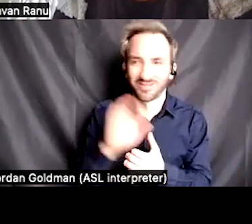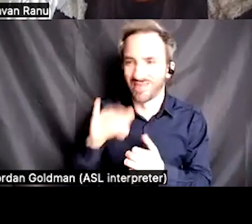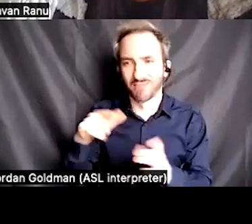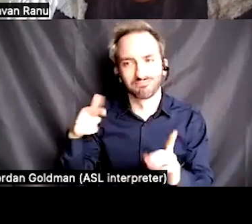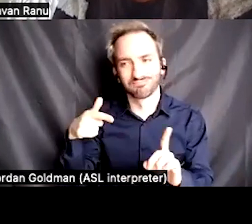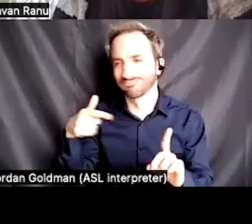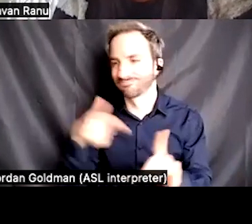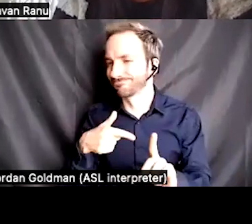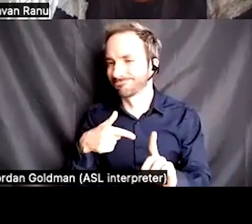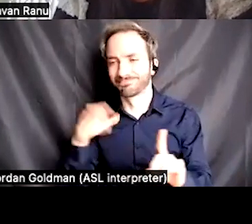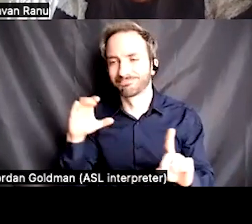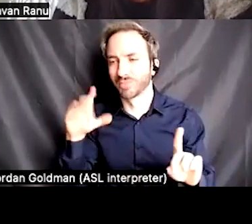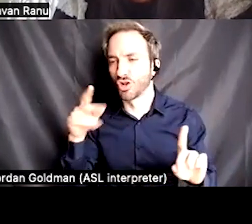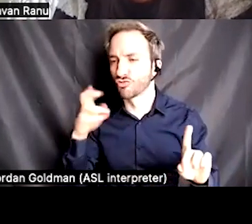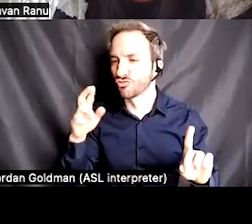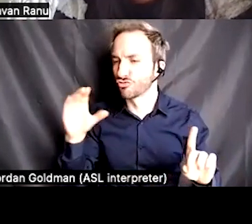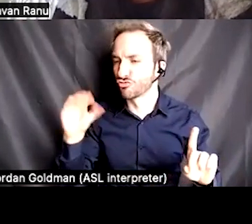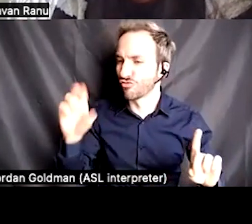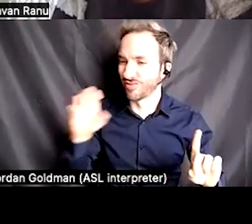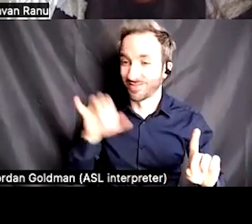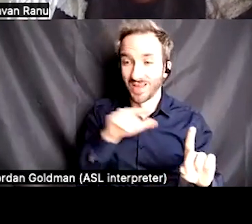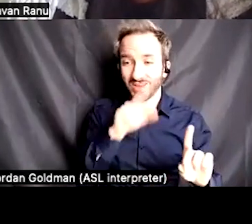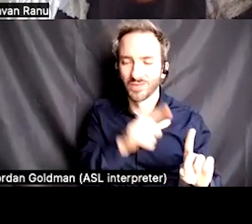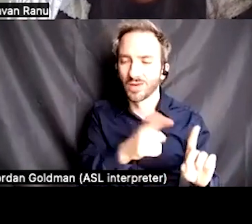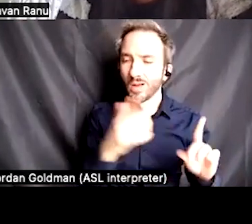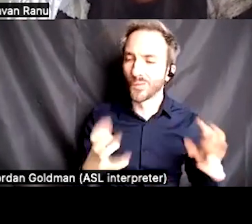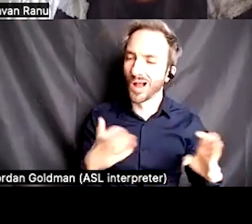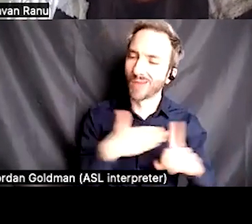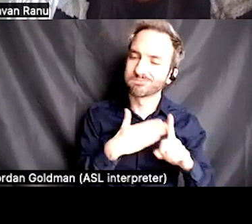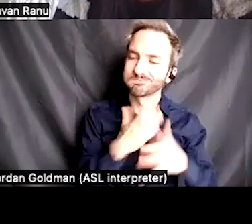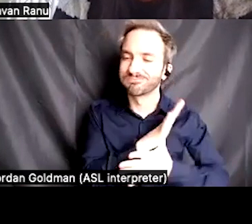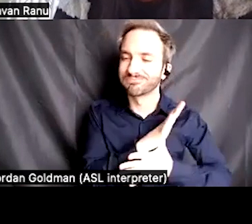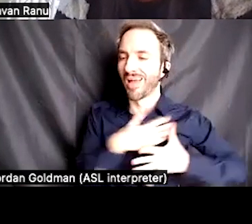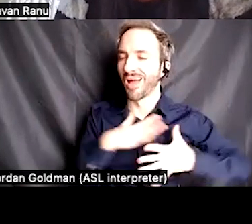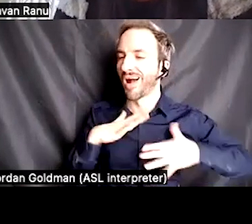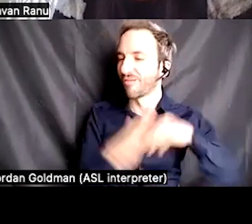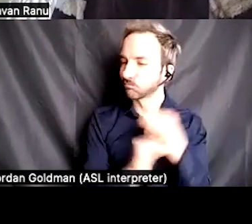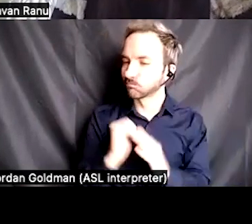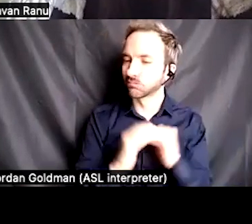at the heart of Cluttercore, it's about comfort and finding things that make you happy.